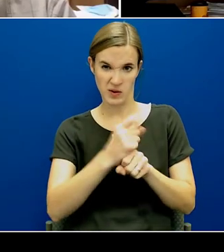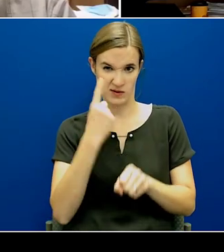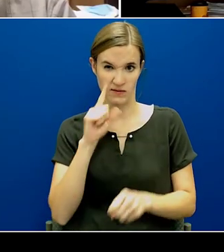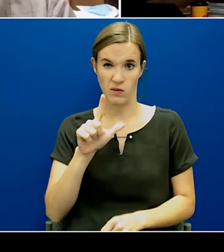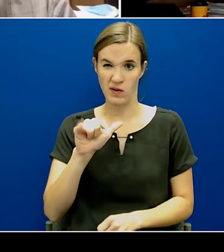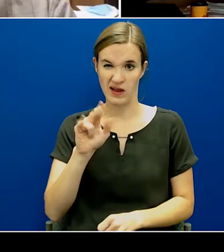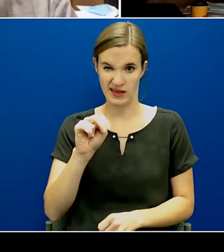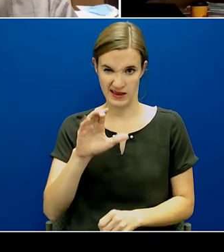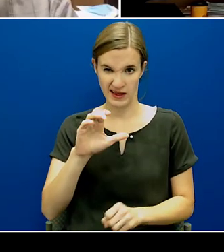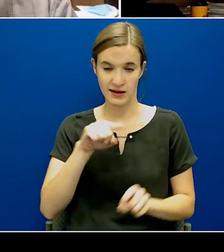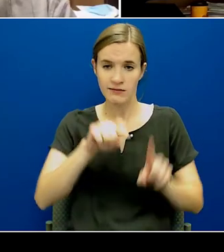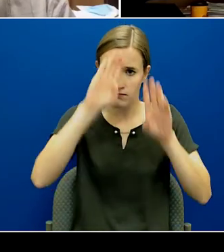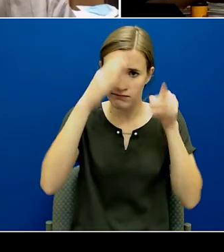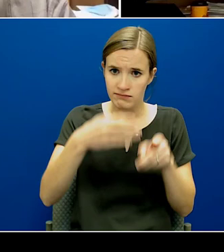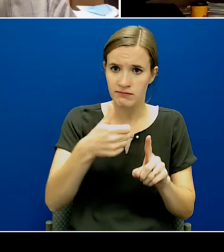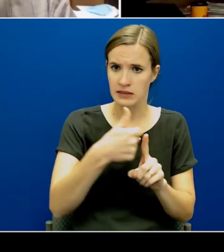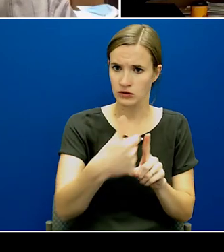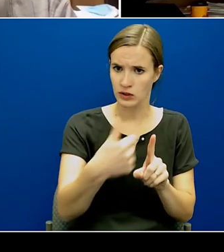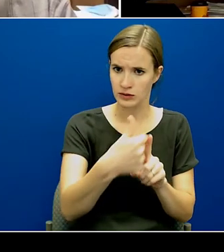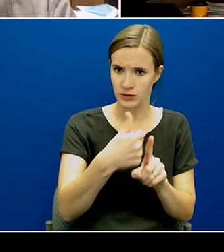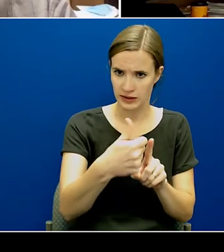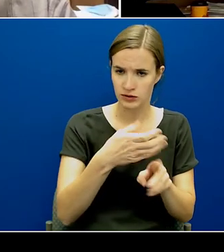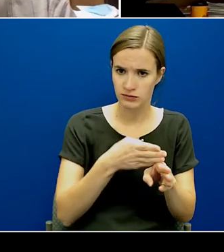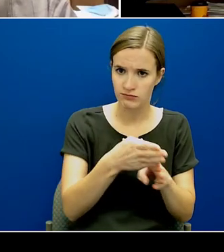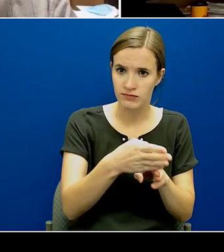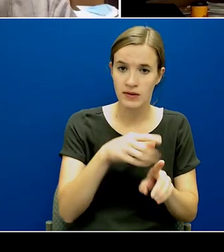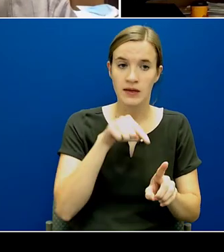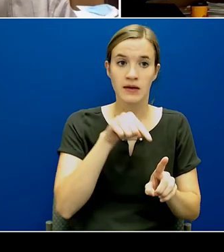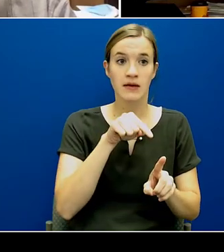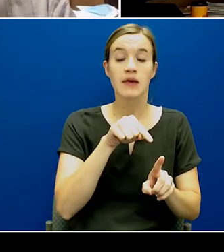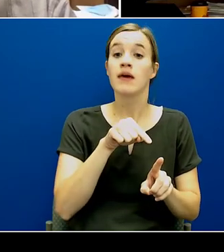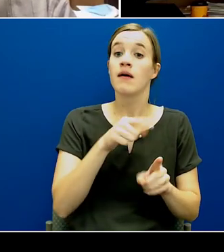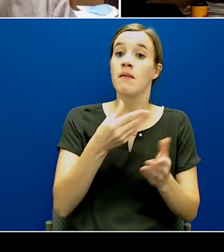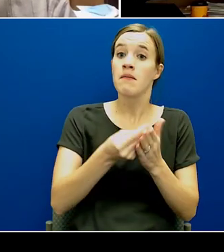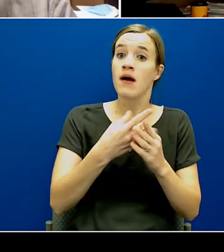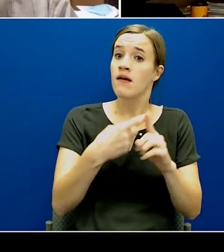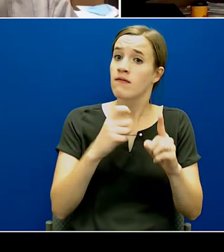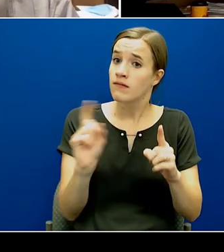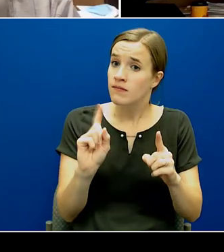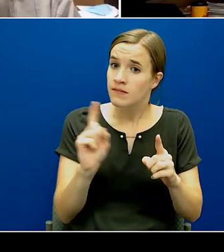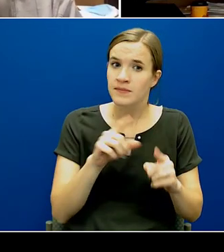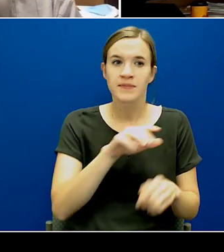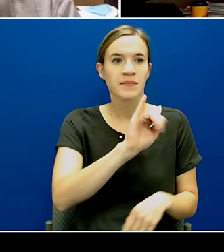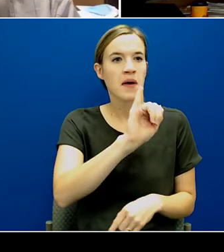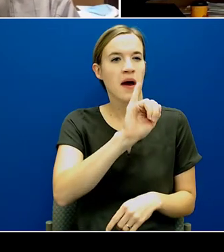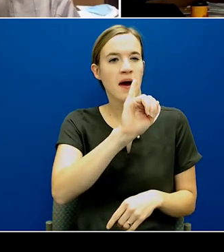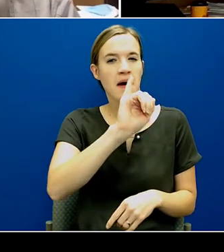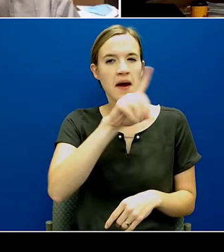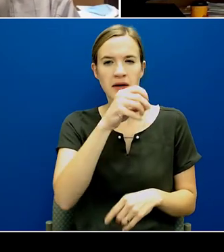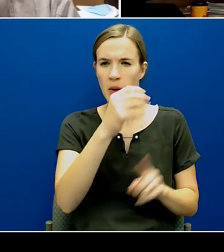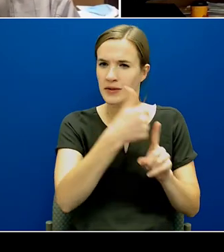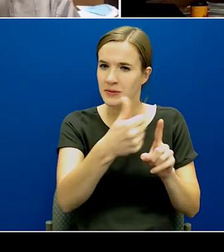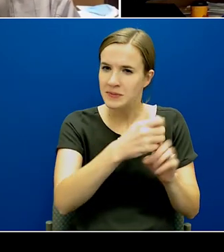the federal transportation administration, coming through Idaho transportation department. What, which ones are you